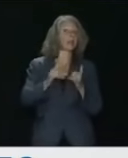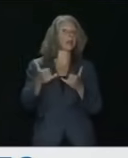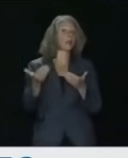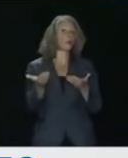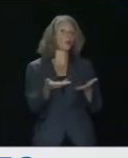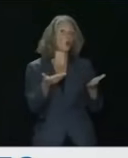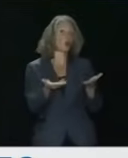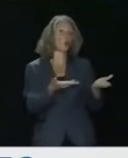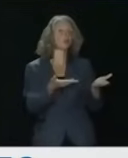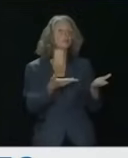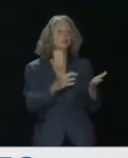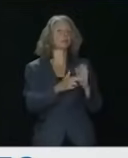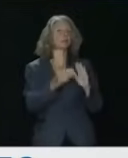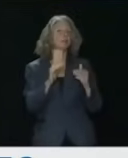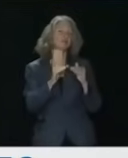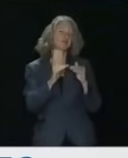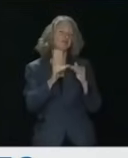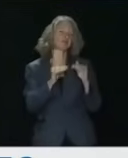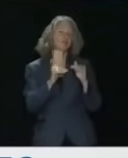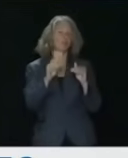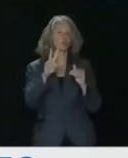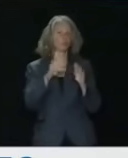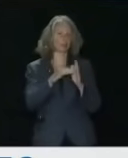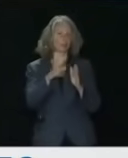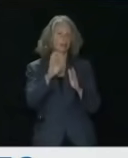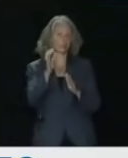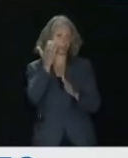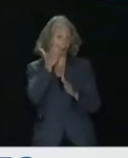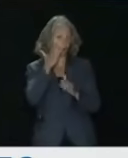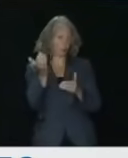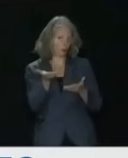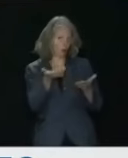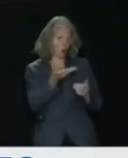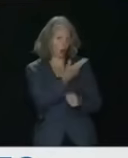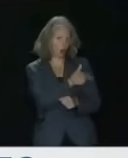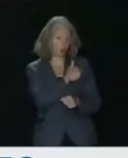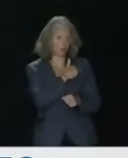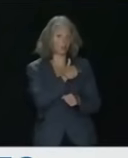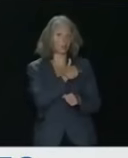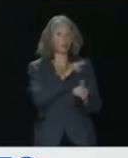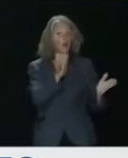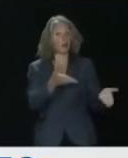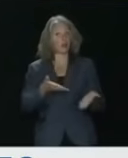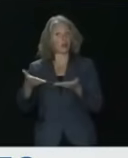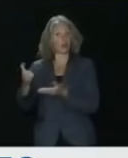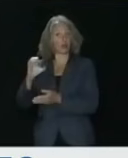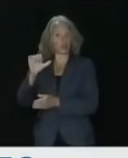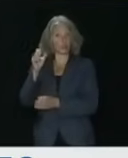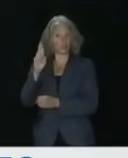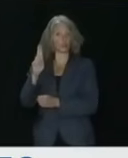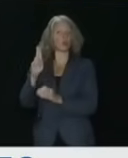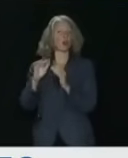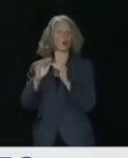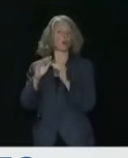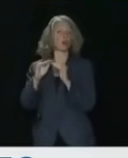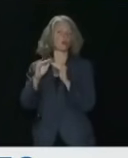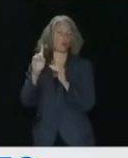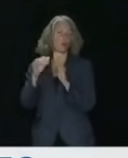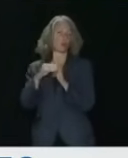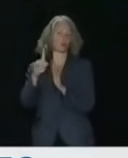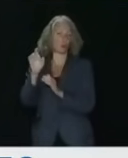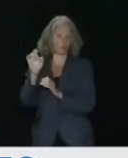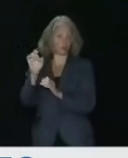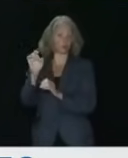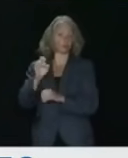HOSPITALIZED HAS DROPPED BY 40%.